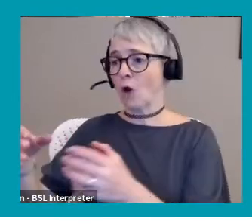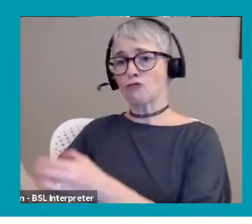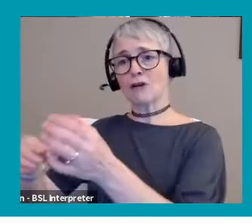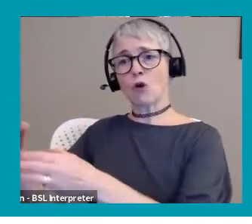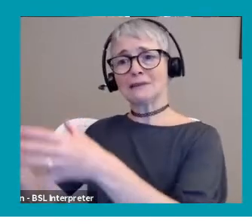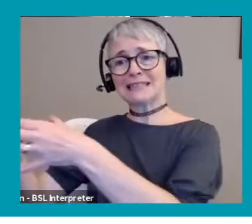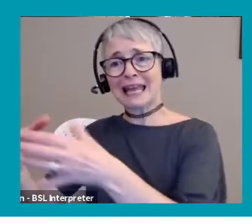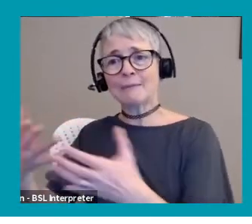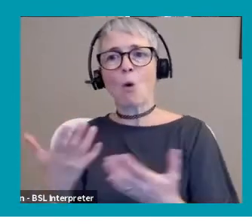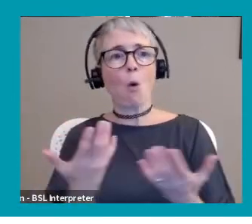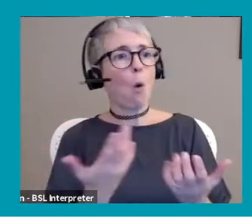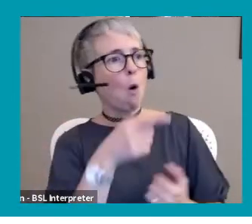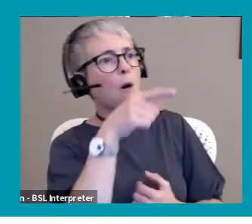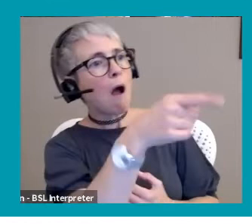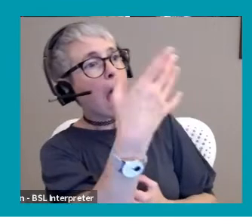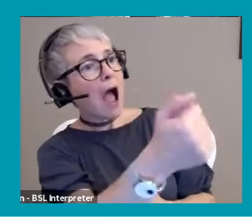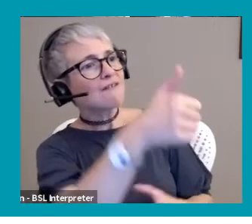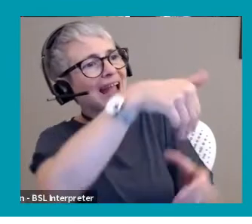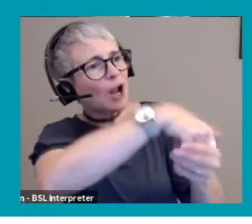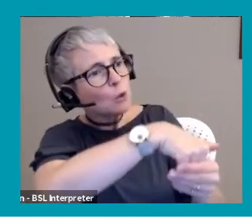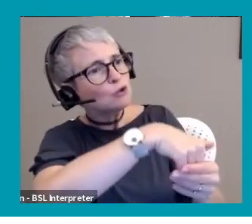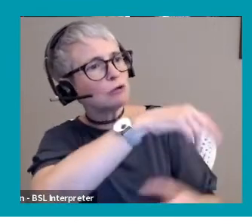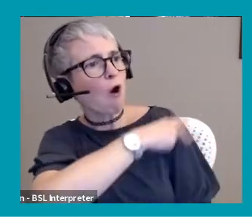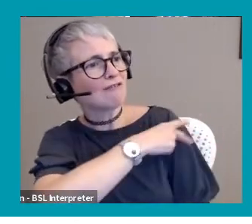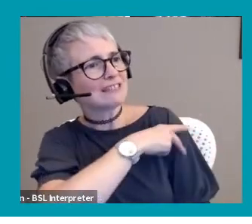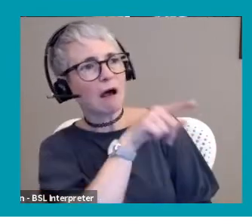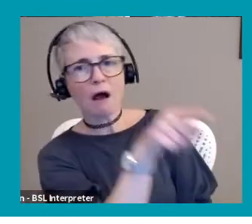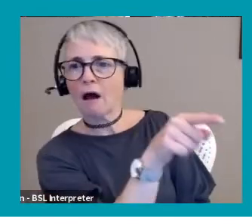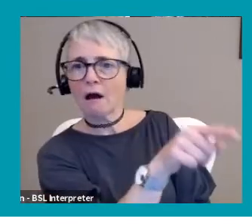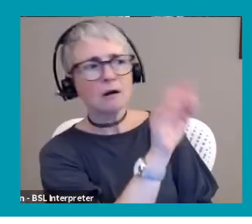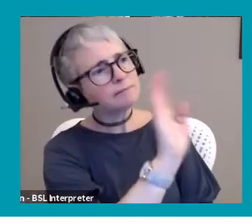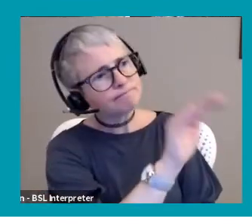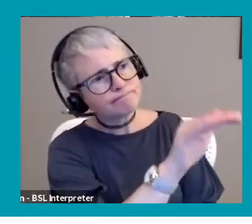officer within that organisation? If you have got specific questions that you